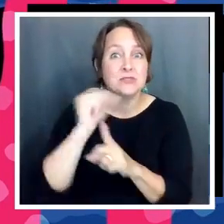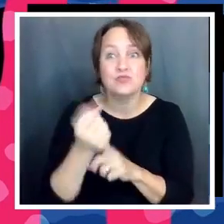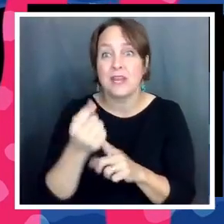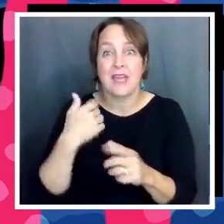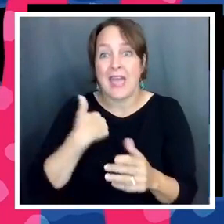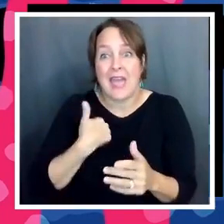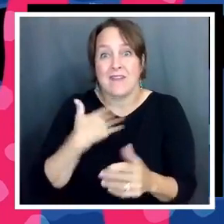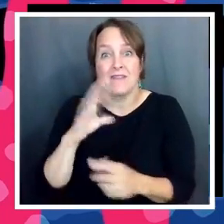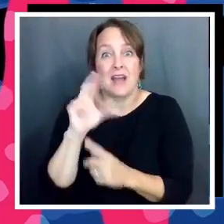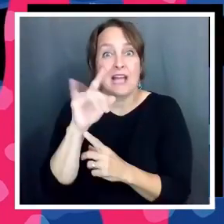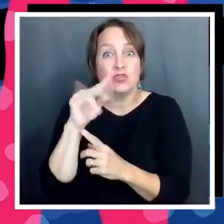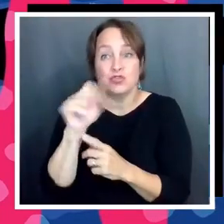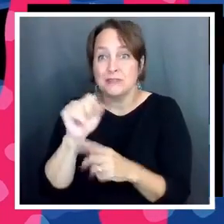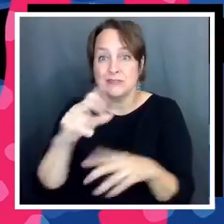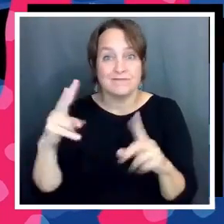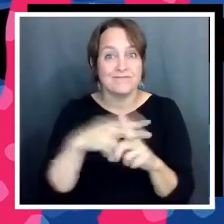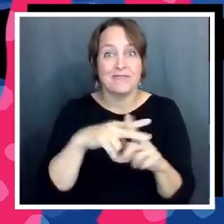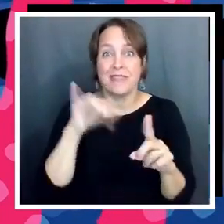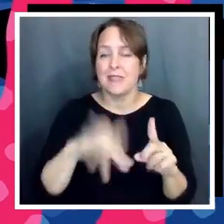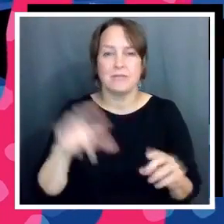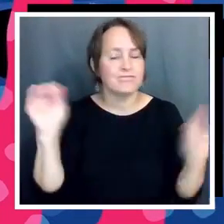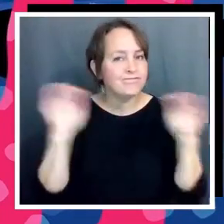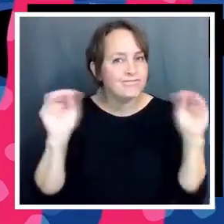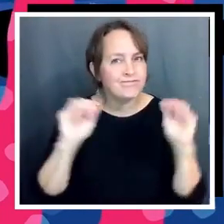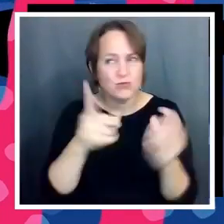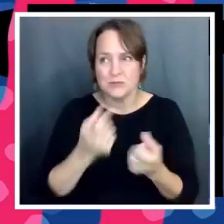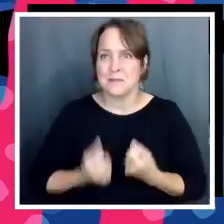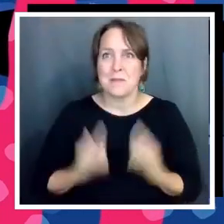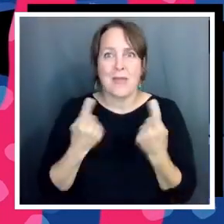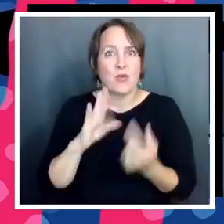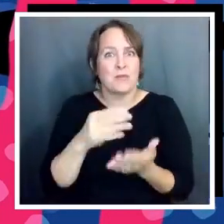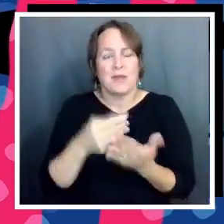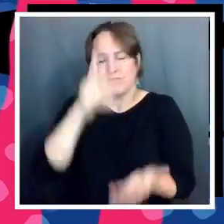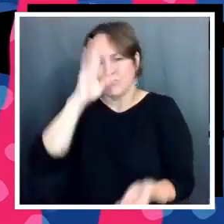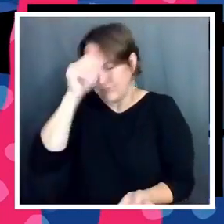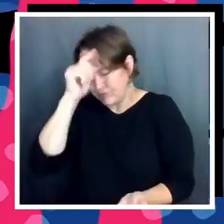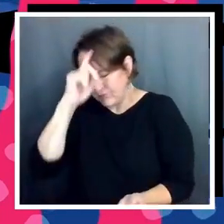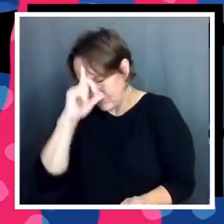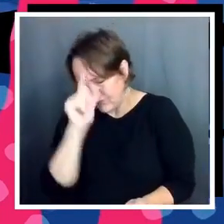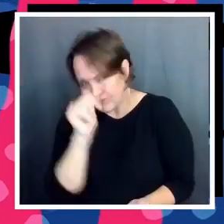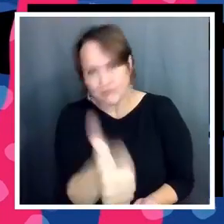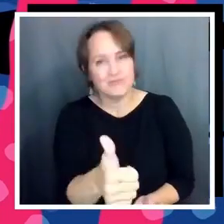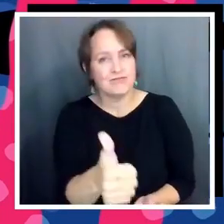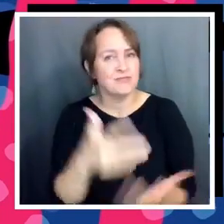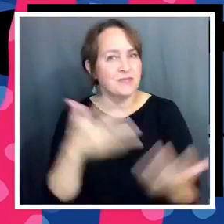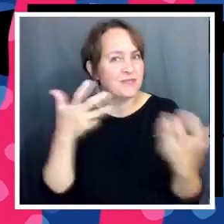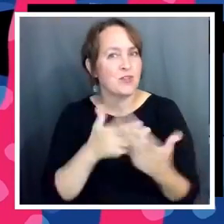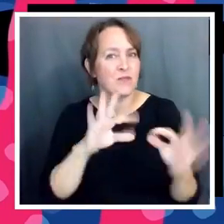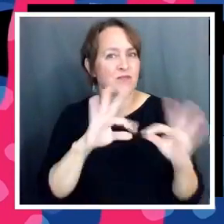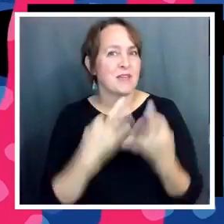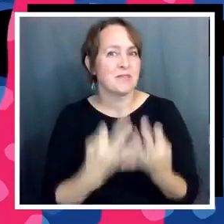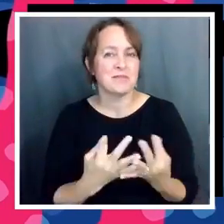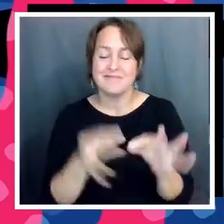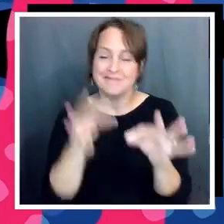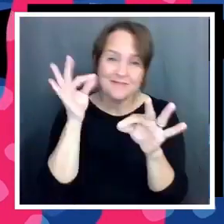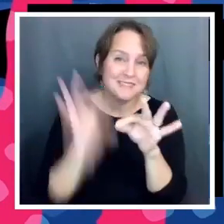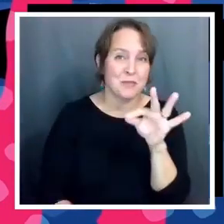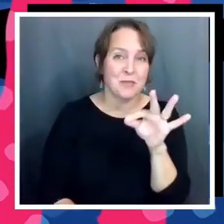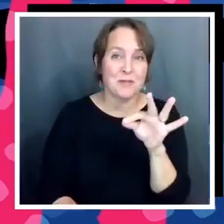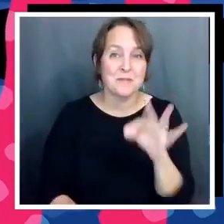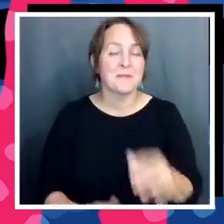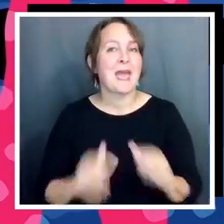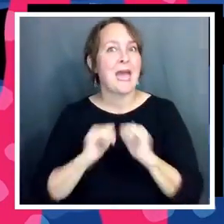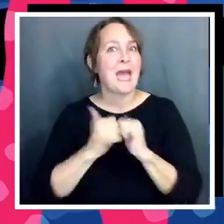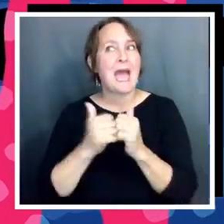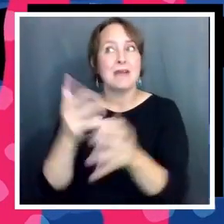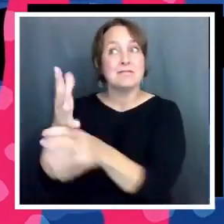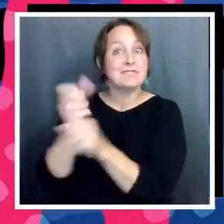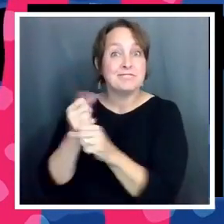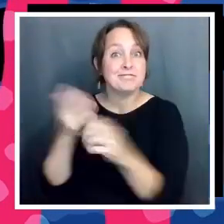PER CHILD DIRECTLY TO FAMILIES.